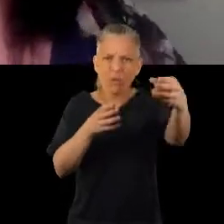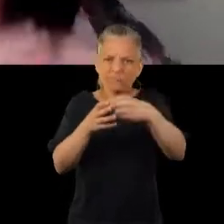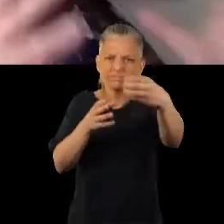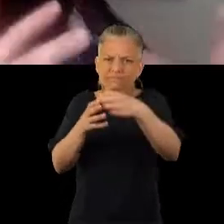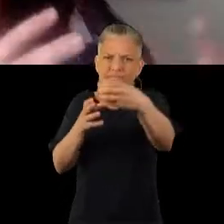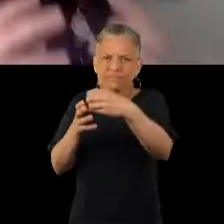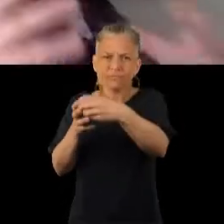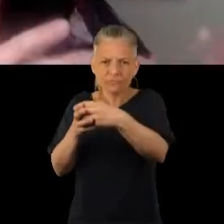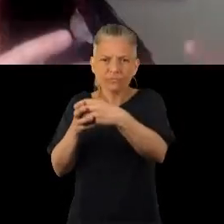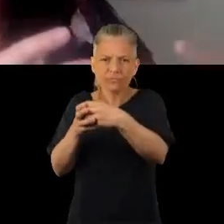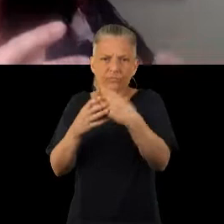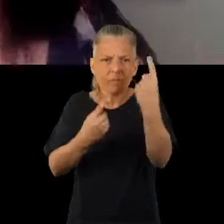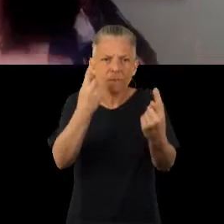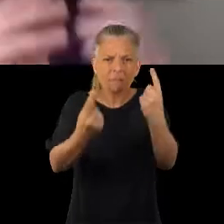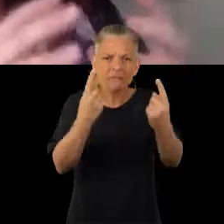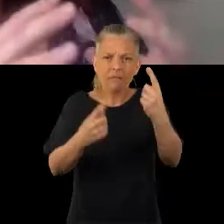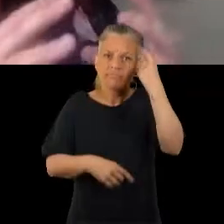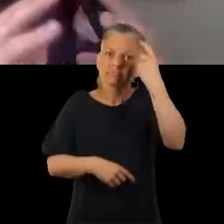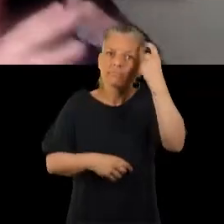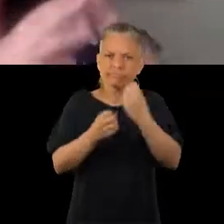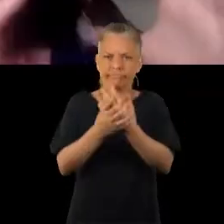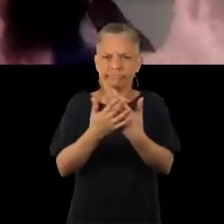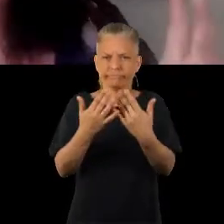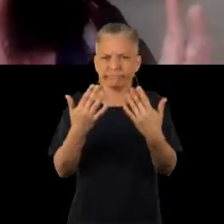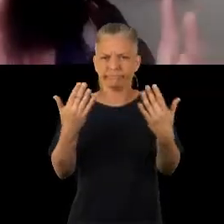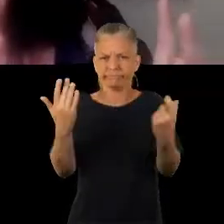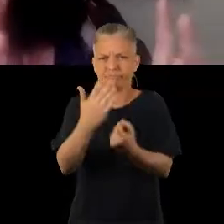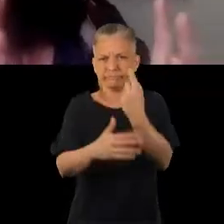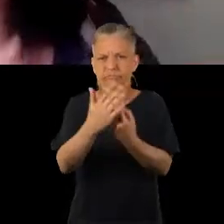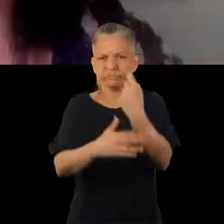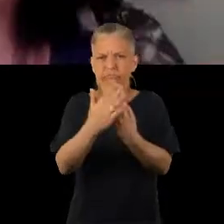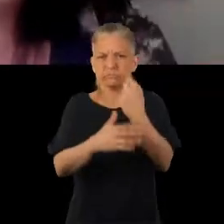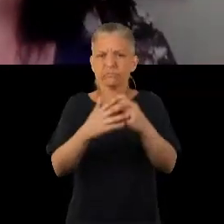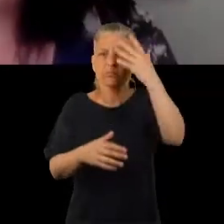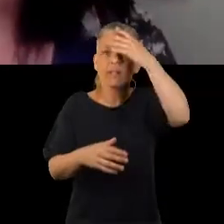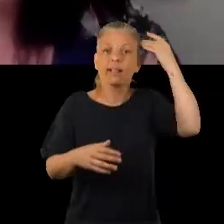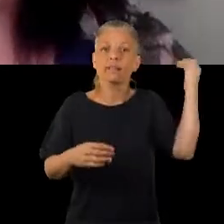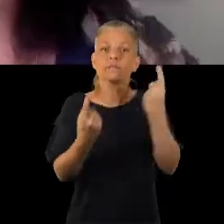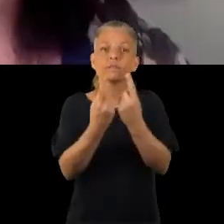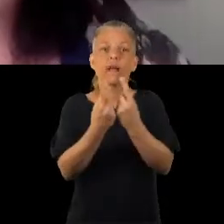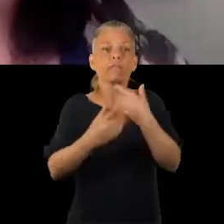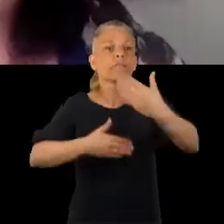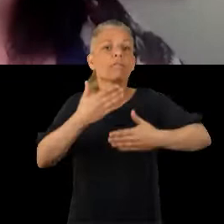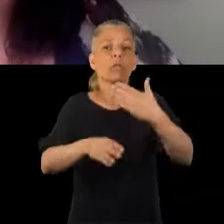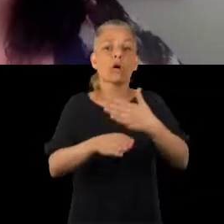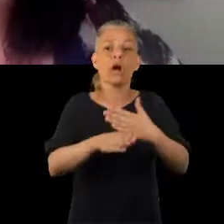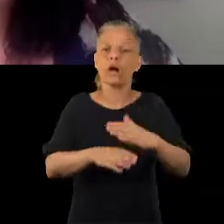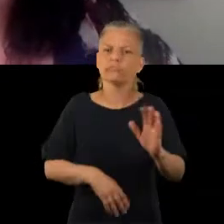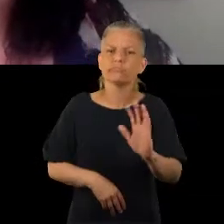whatever you’re building in for peers, try not to separate that workforce out and remember that you’ve also got a whole load of staff that can benefit from the stuff that you’re